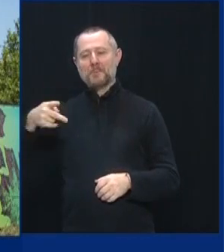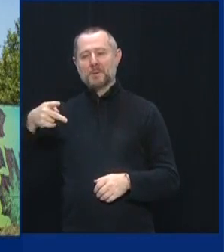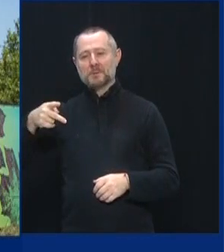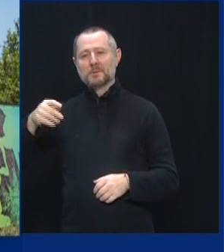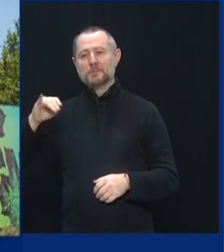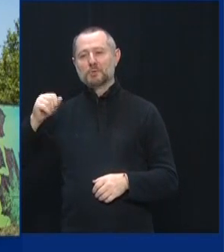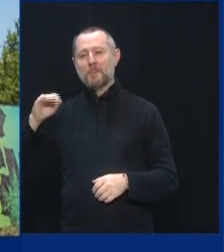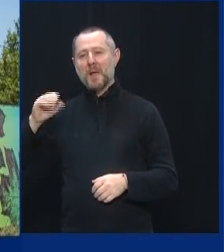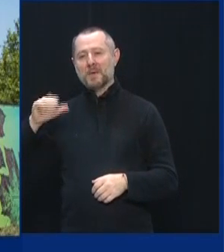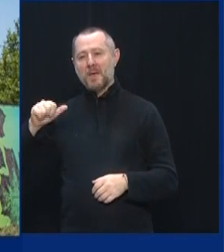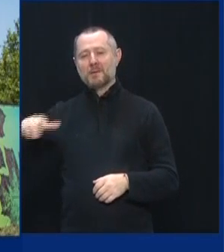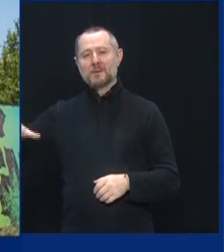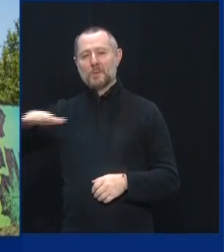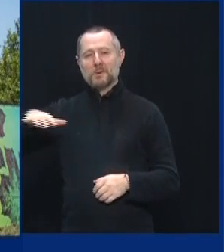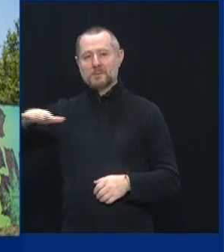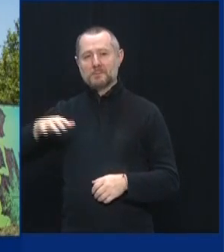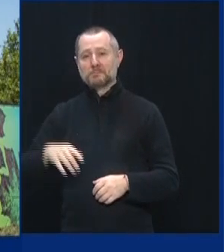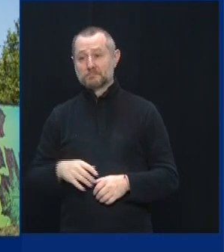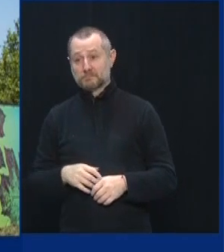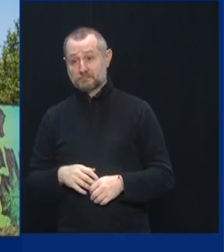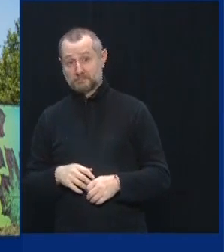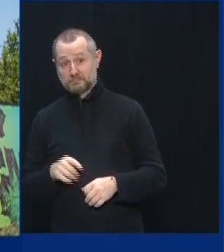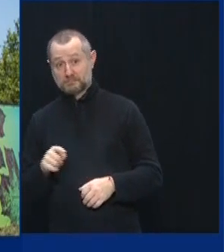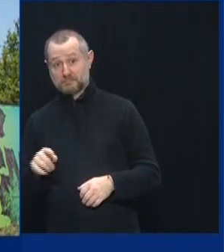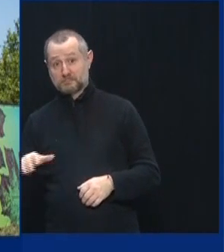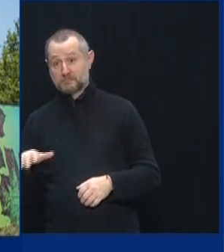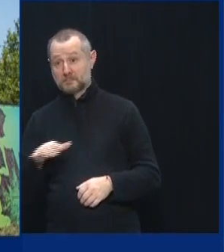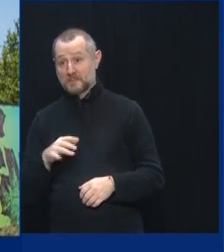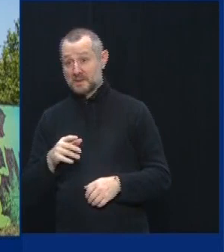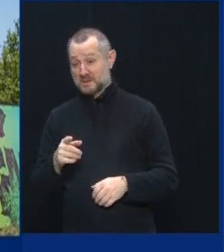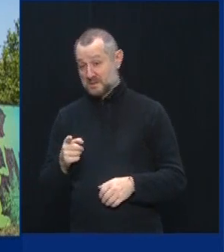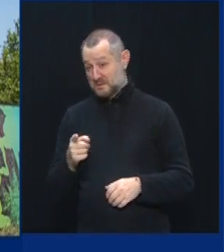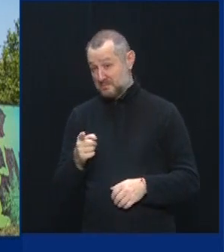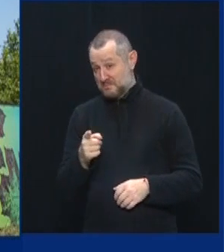BEAUTIFUL AND HISTORIC. CHISHOLM PARK IS 400 ACRES OFF THE BELTWAY.